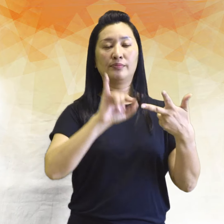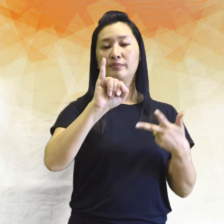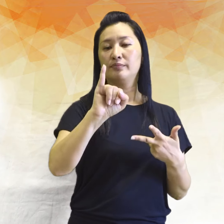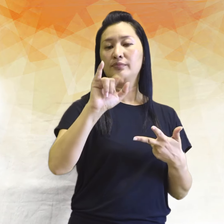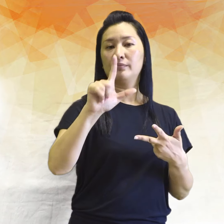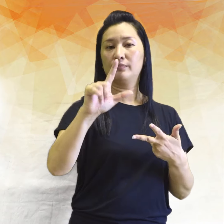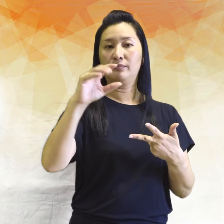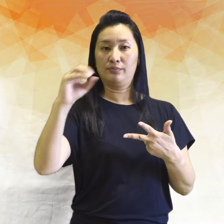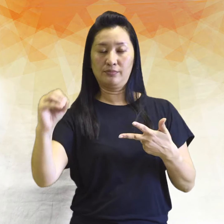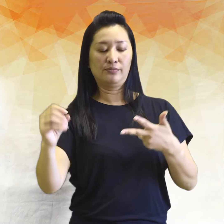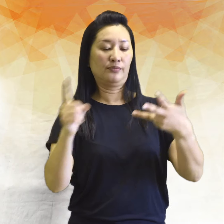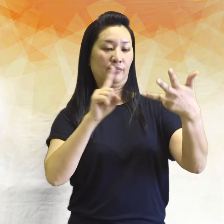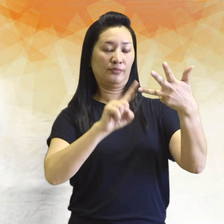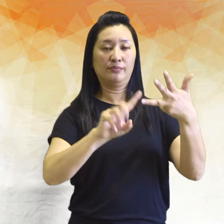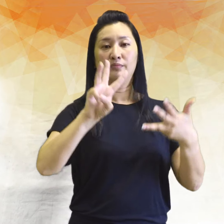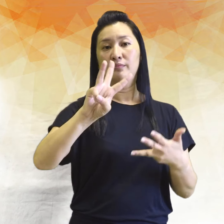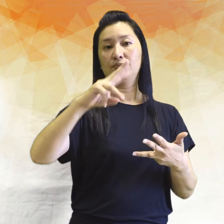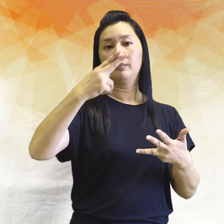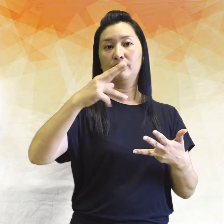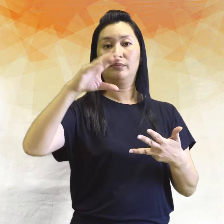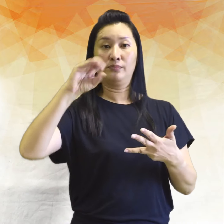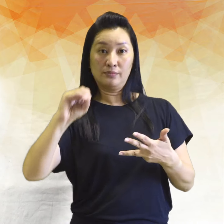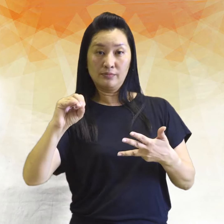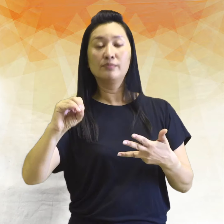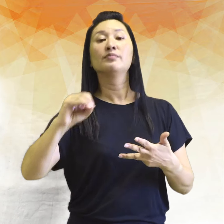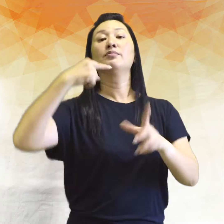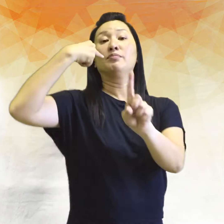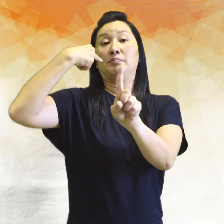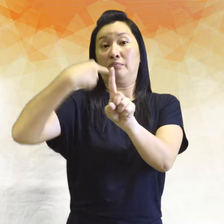the International Labour Organisation (ILO); and the World Health Organisation (WHO), and